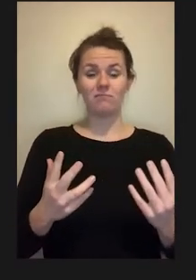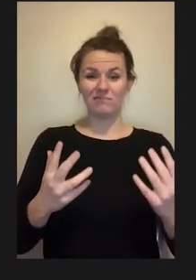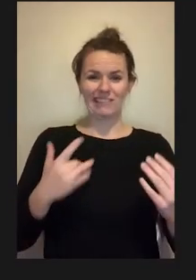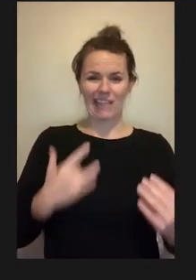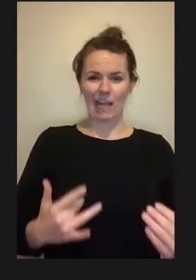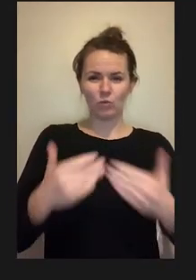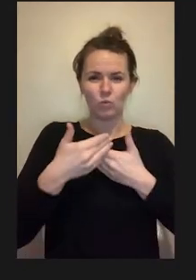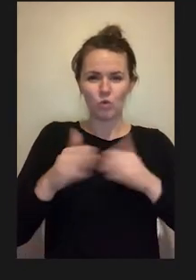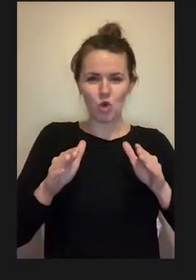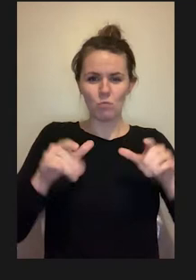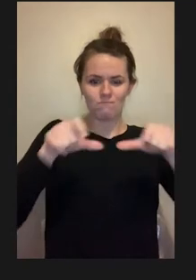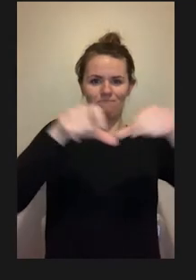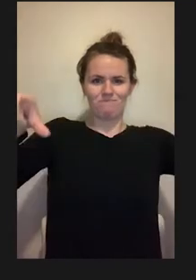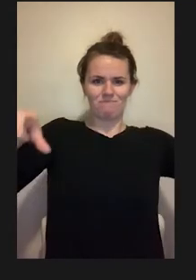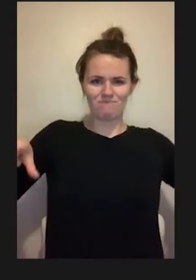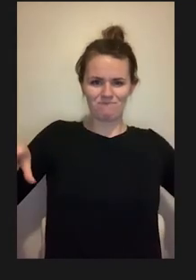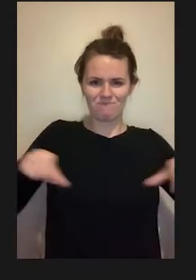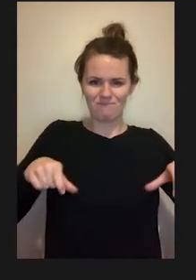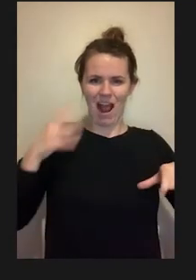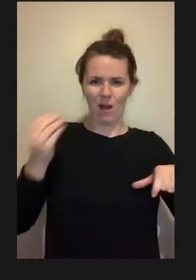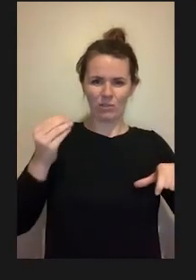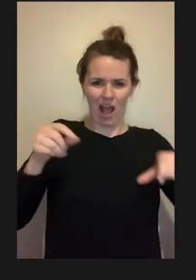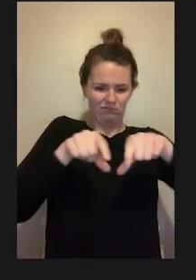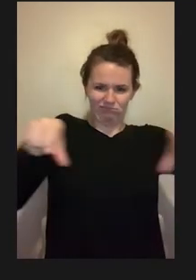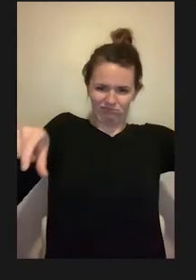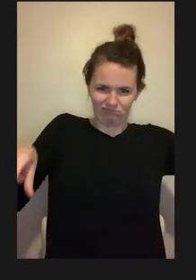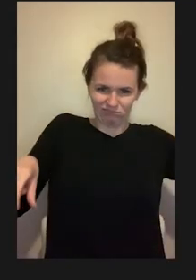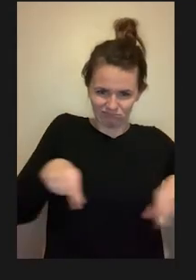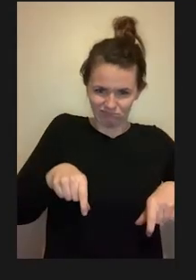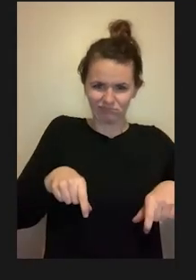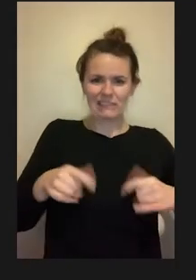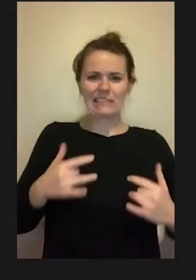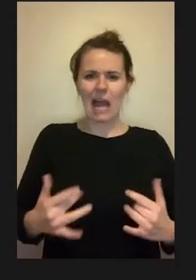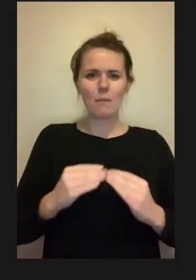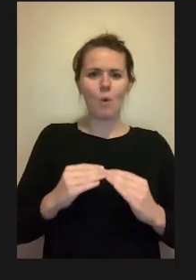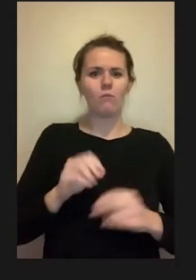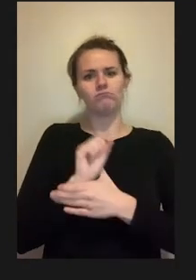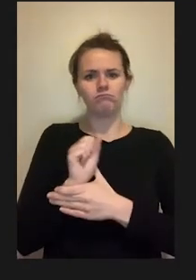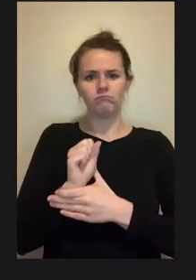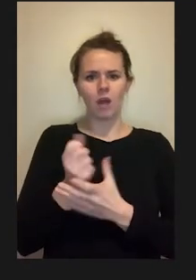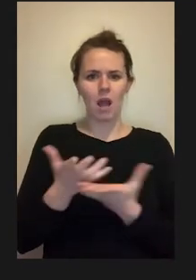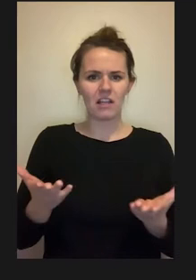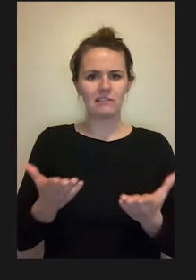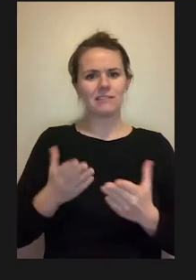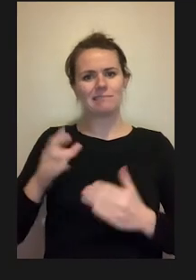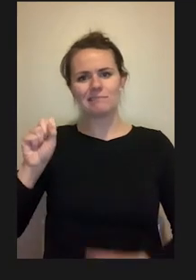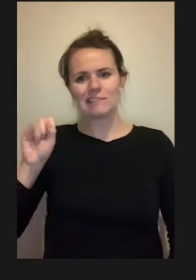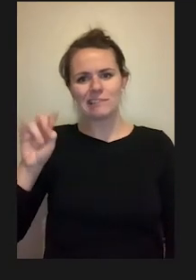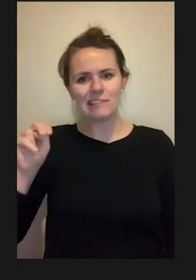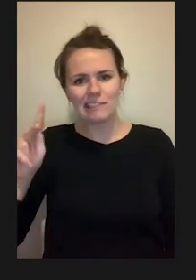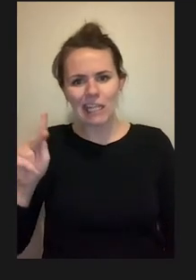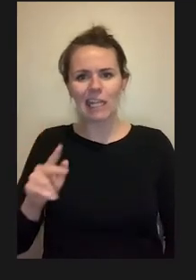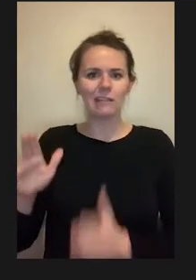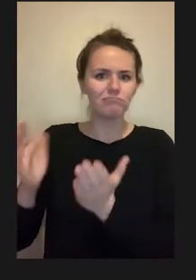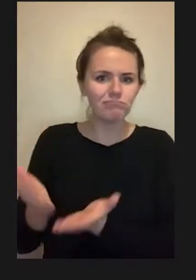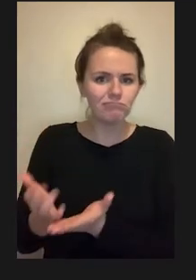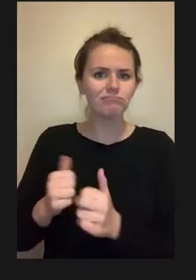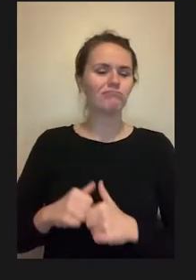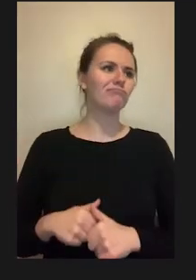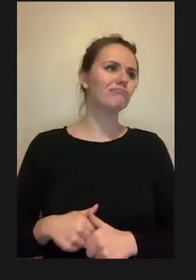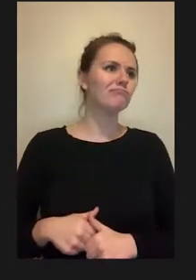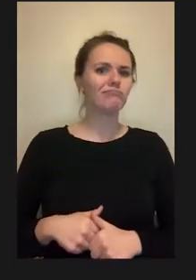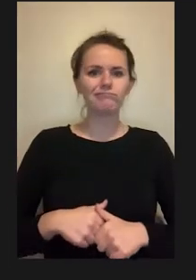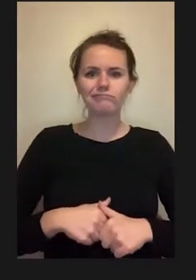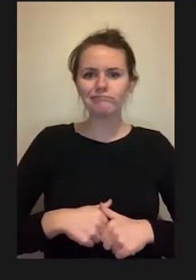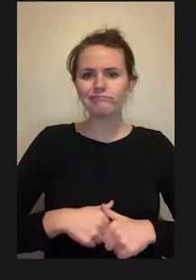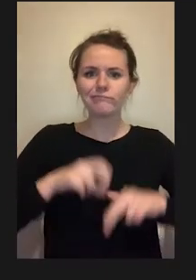the fume hoods, the sinks, the cabinets. And then the middle center of the lab were mobile